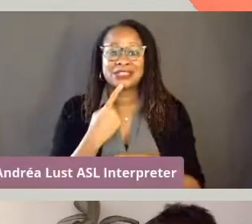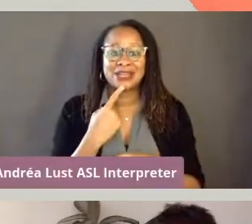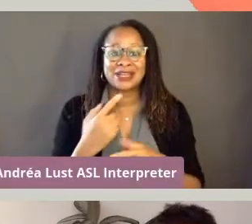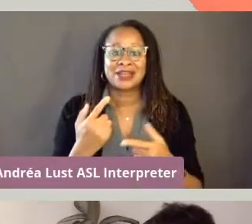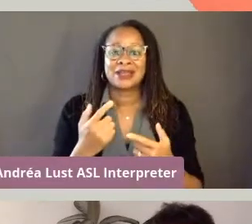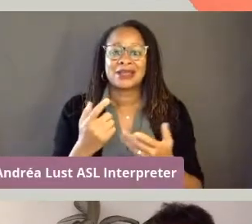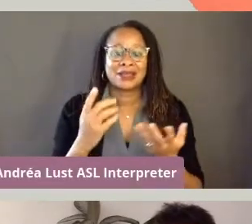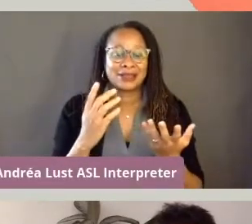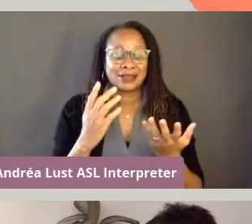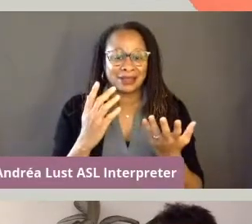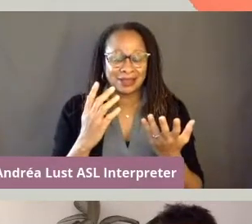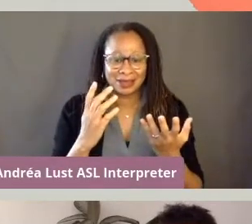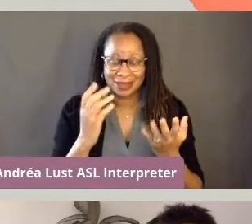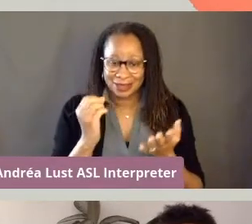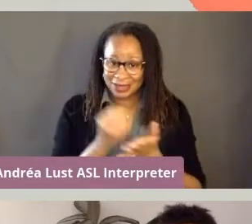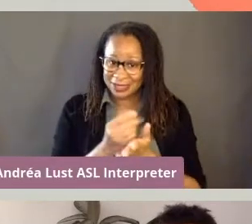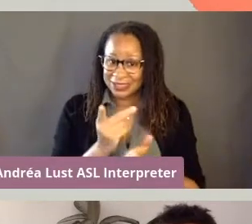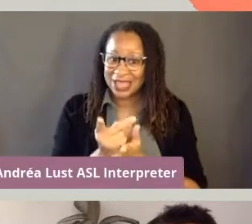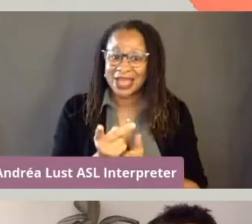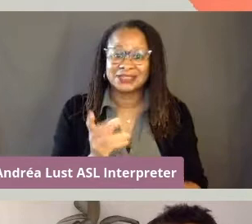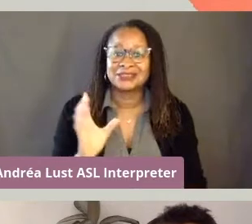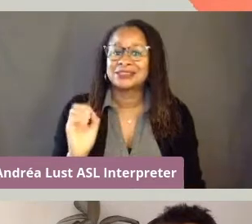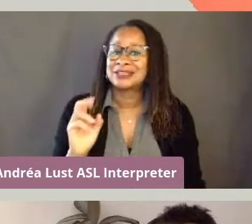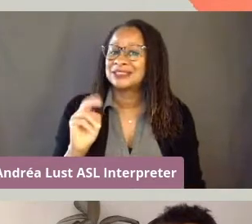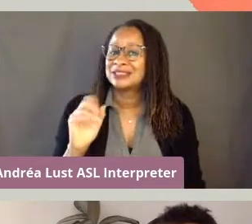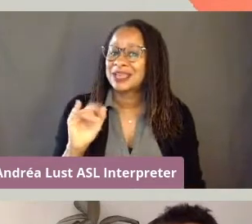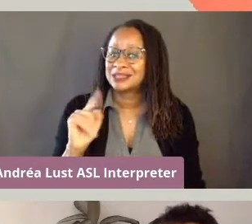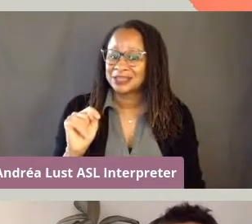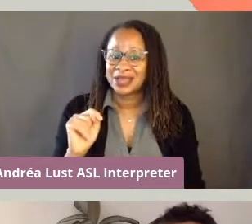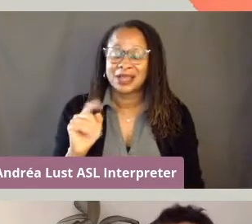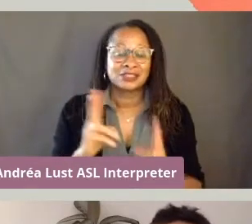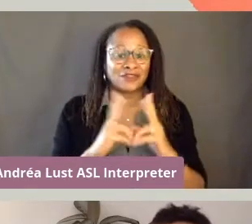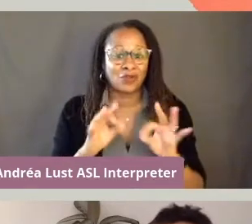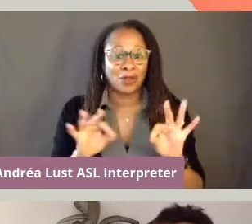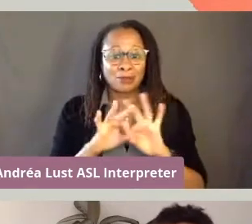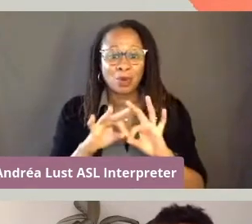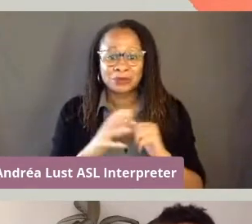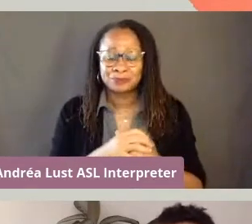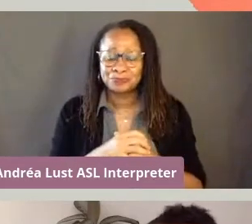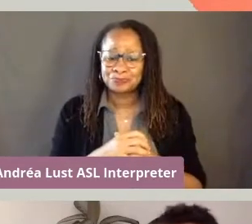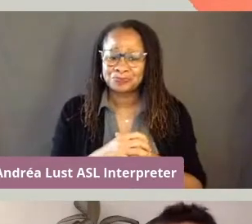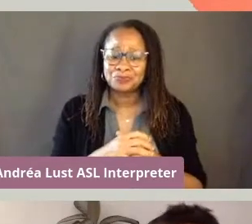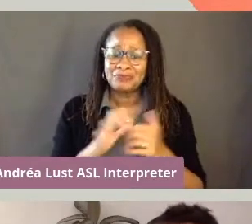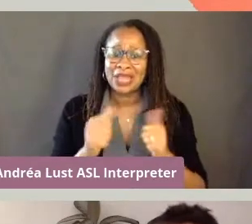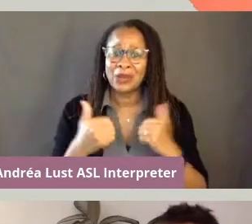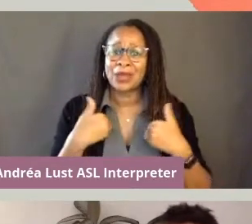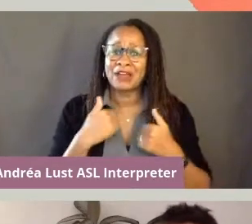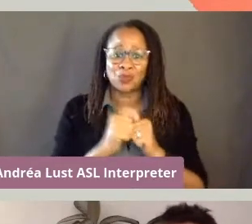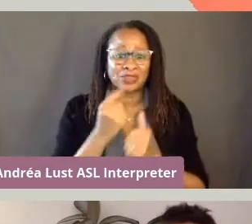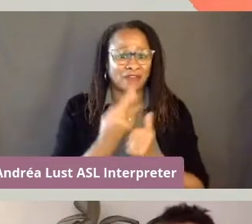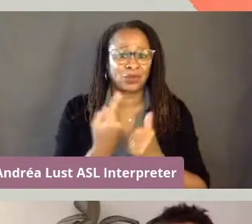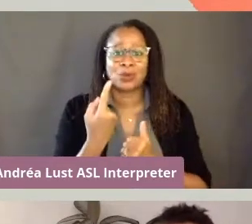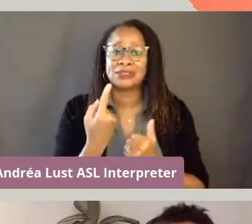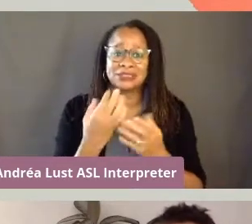I hear consent as something that's really important, right? And how do we have that with everybody who's involved, right?